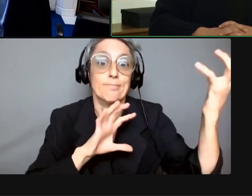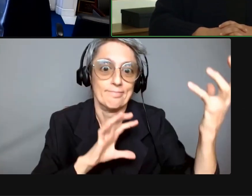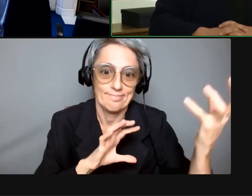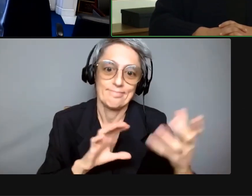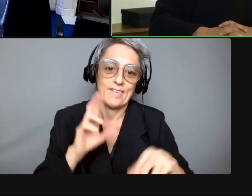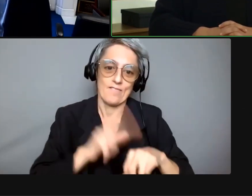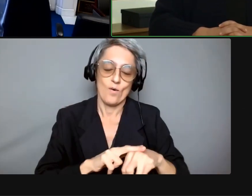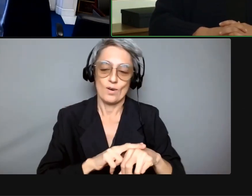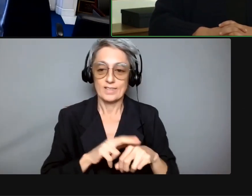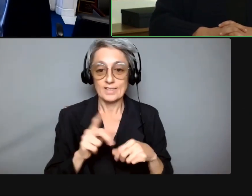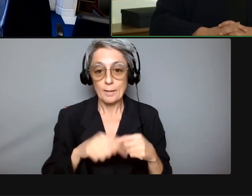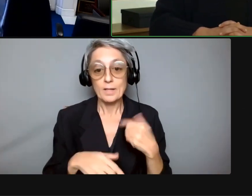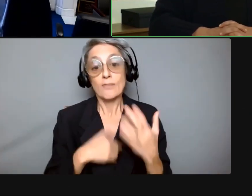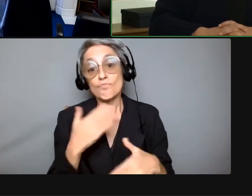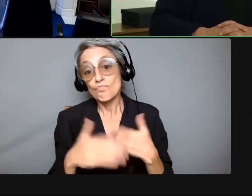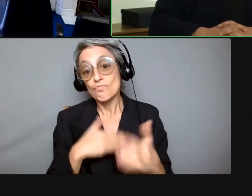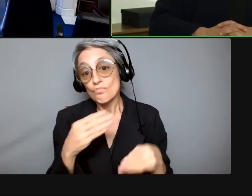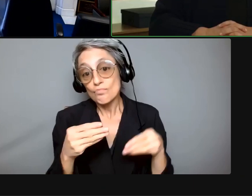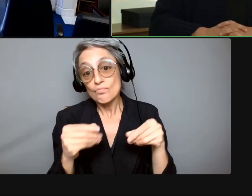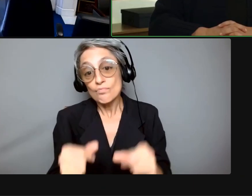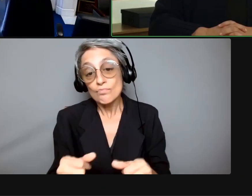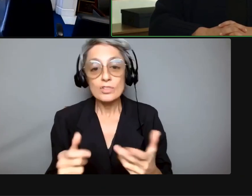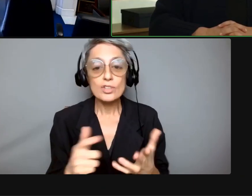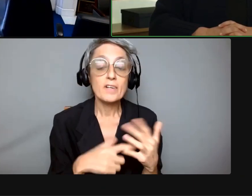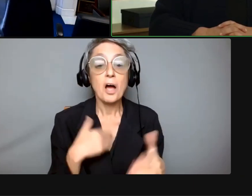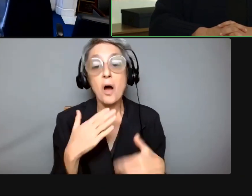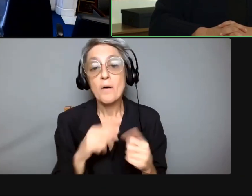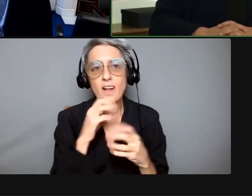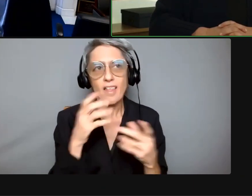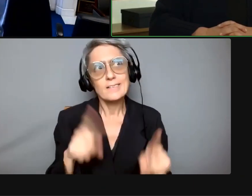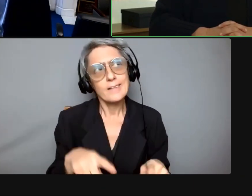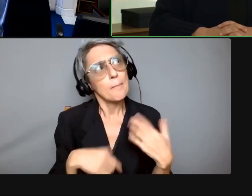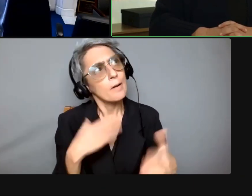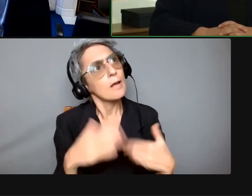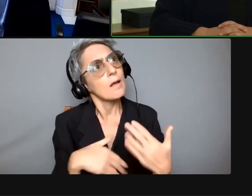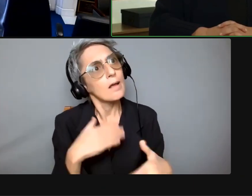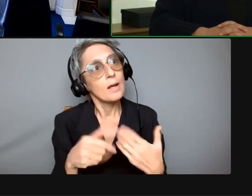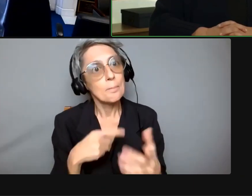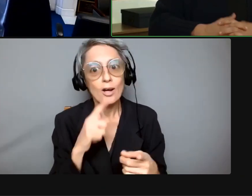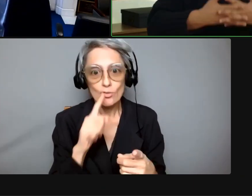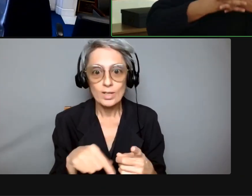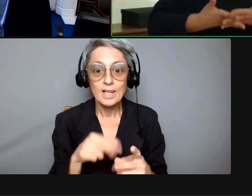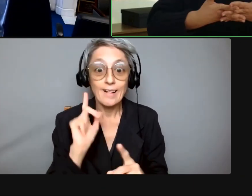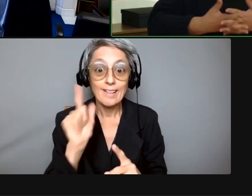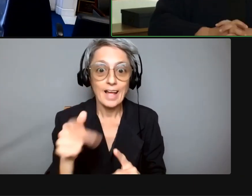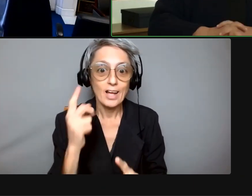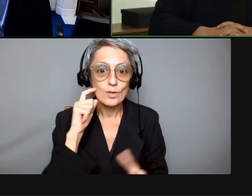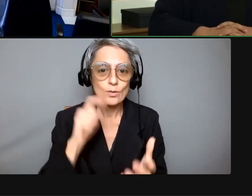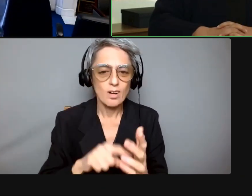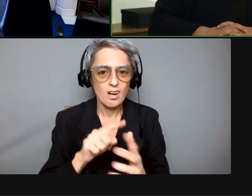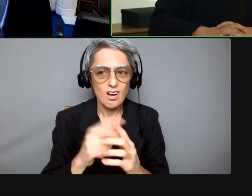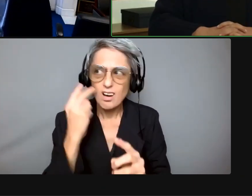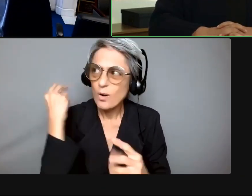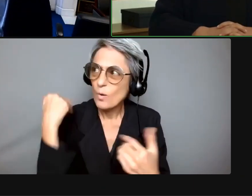when you don't feel like things are happening. But congratulations on all the work that you've done. And how lucky are we to be in a time